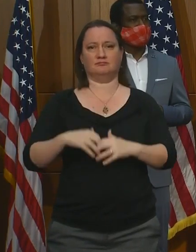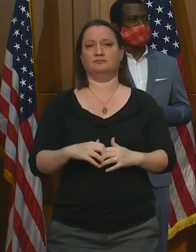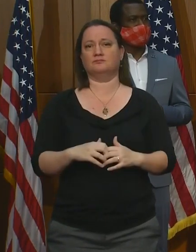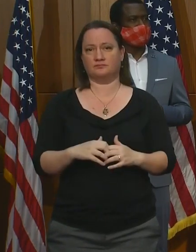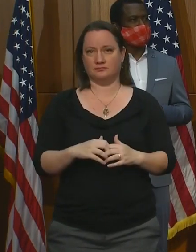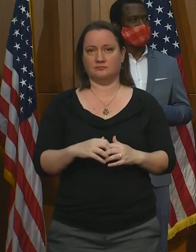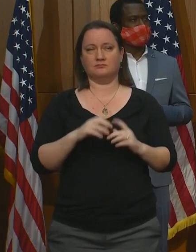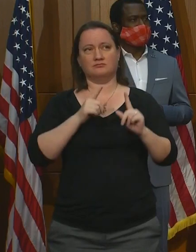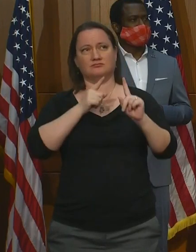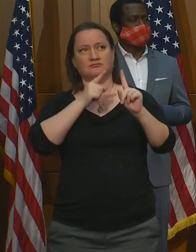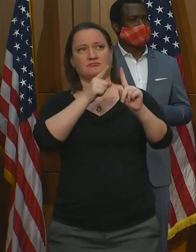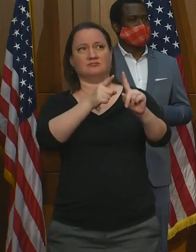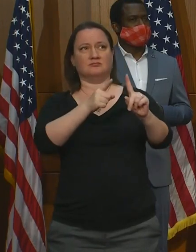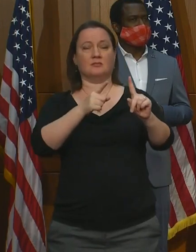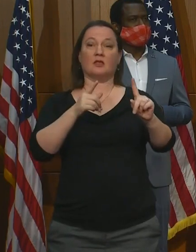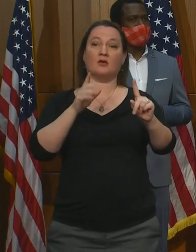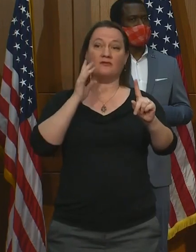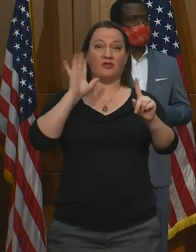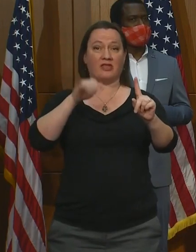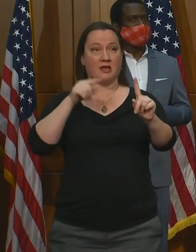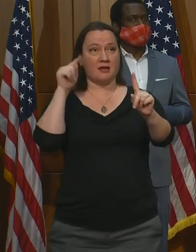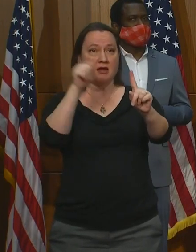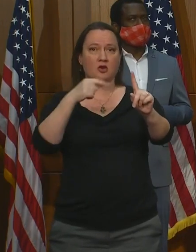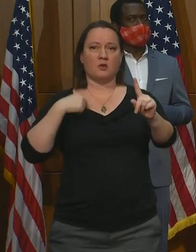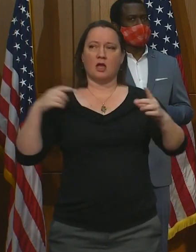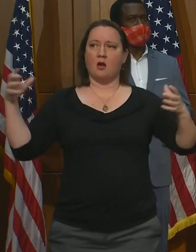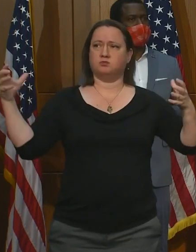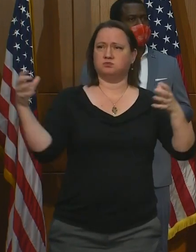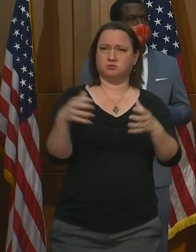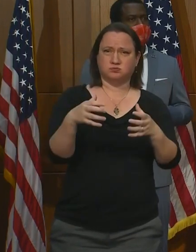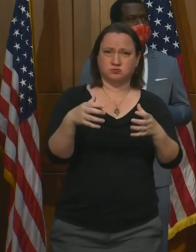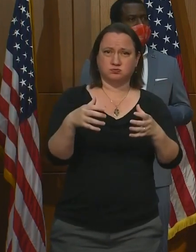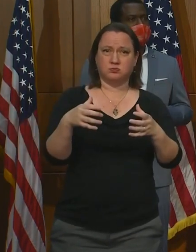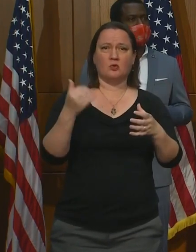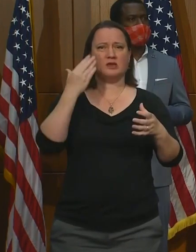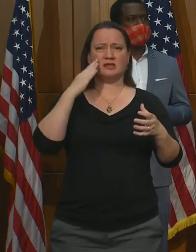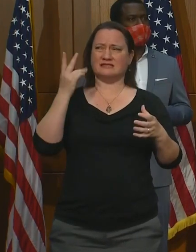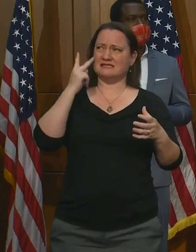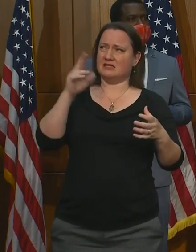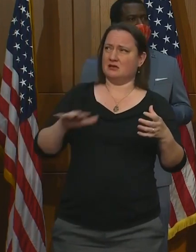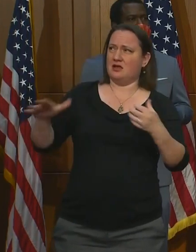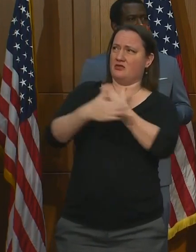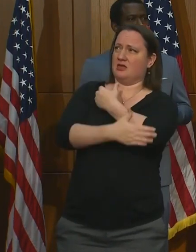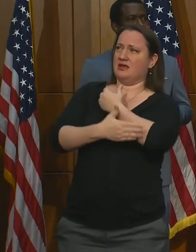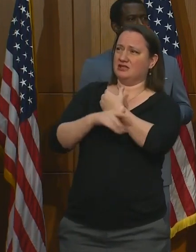CONCORD. IT IS IN THIS HOPE THAT WE COME TOGETHER EVEN IN